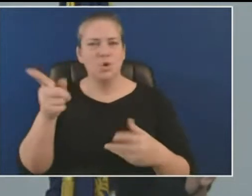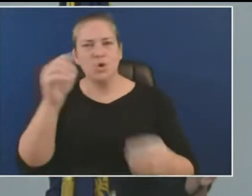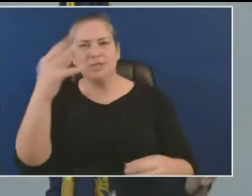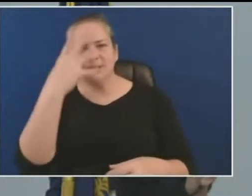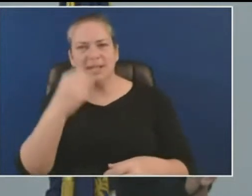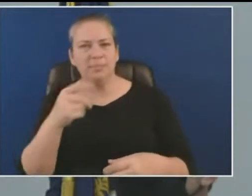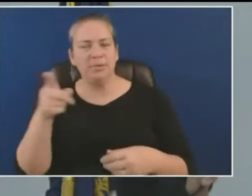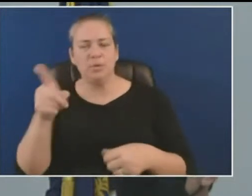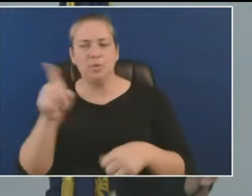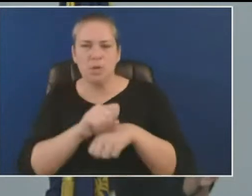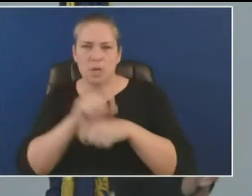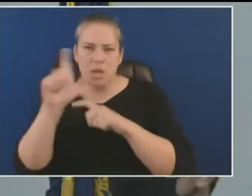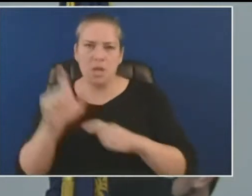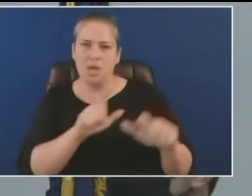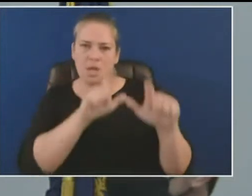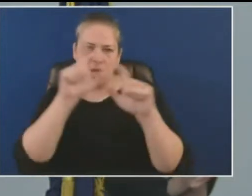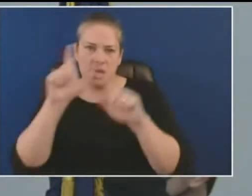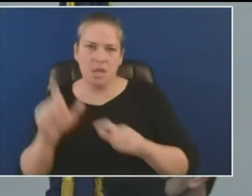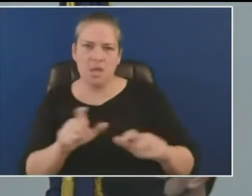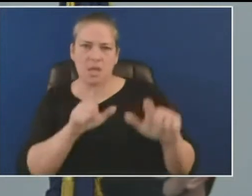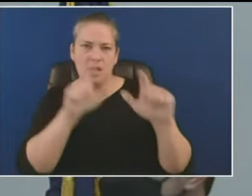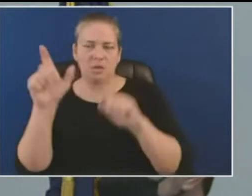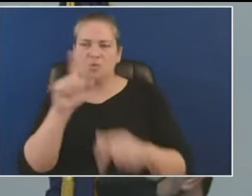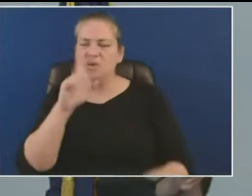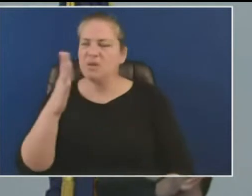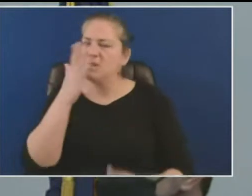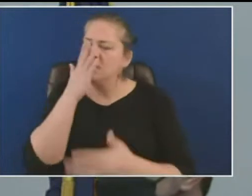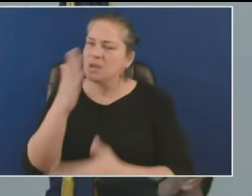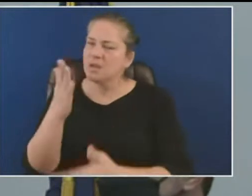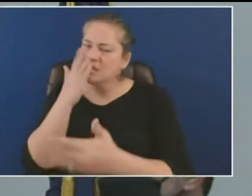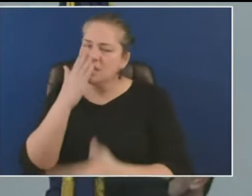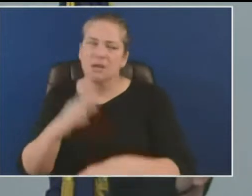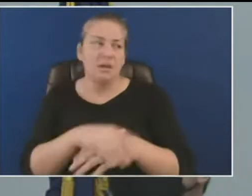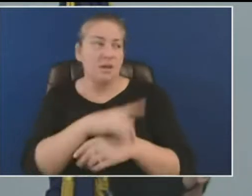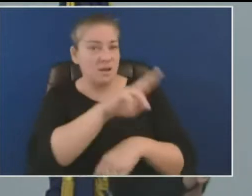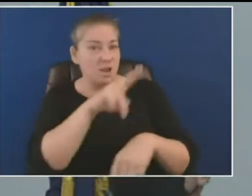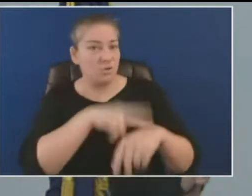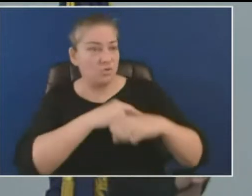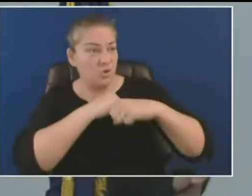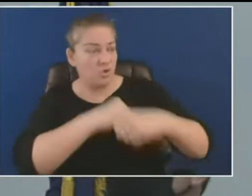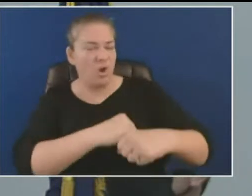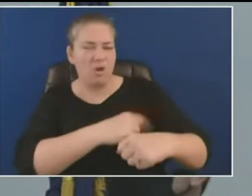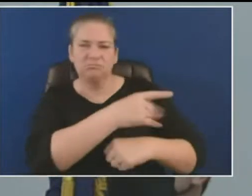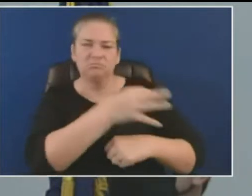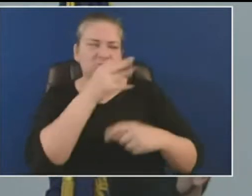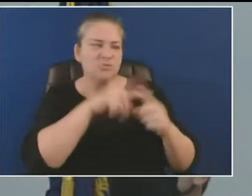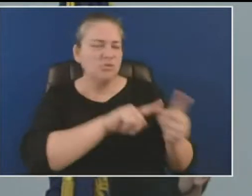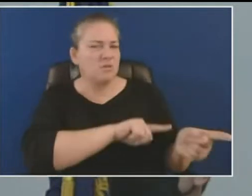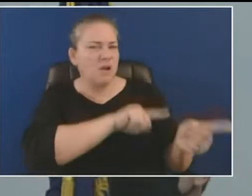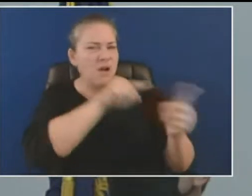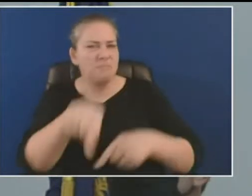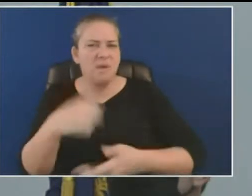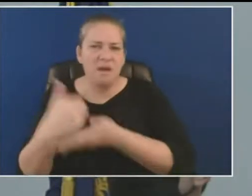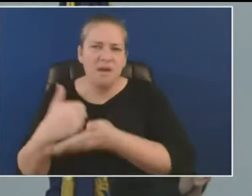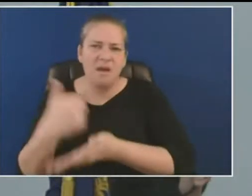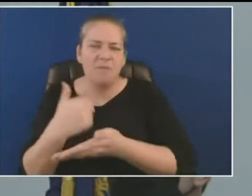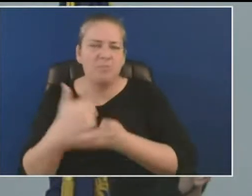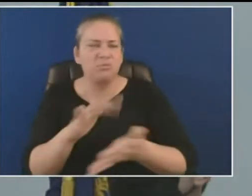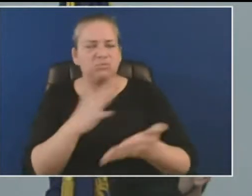appreciated, thanks to the National Guard for coming out to assist 'cause I know that they're really tired. They've done